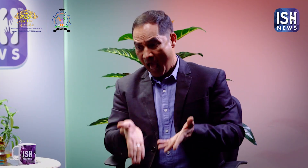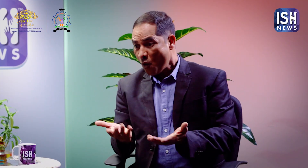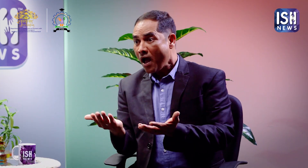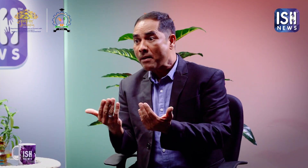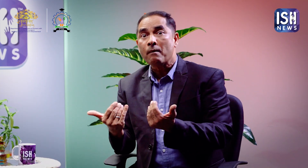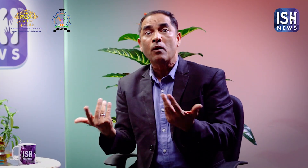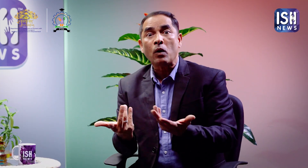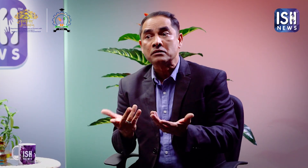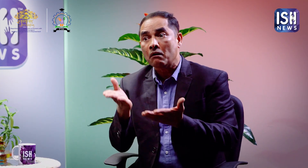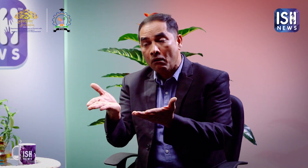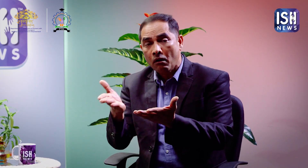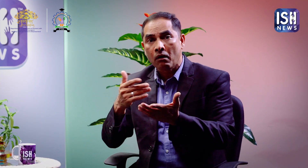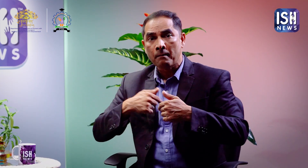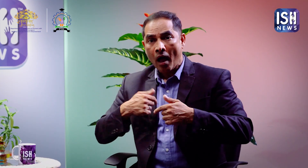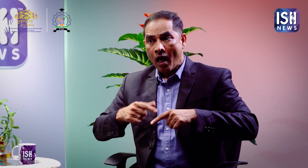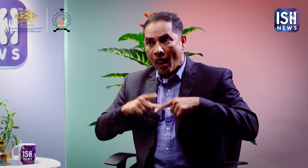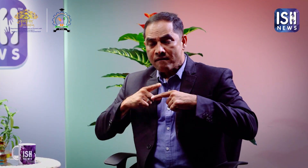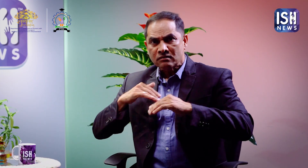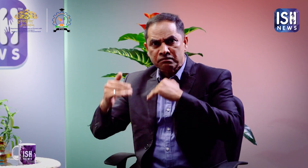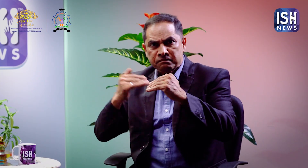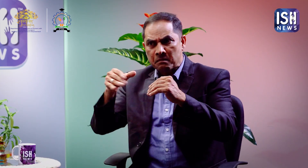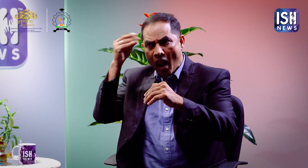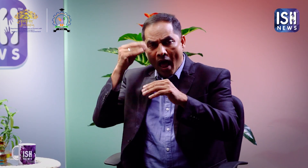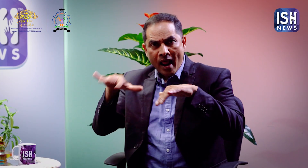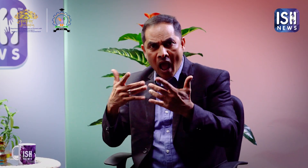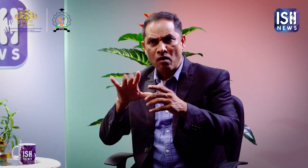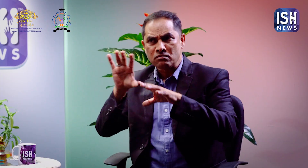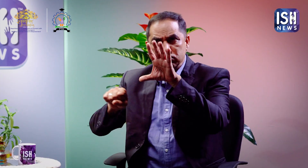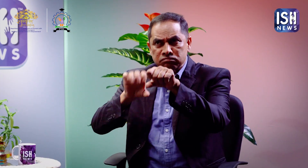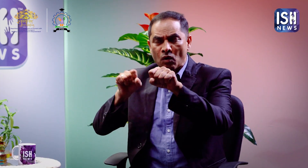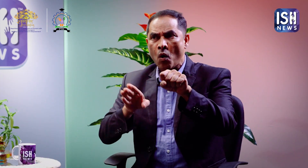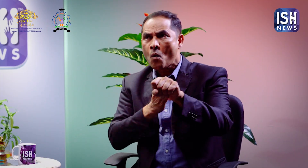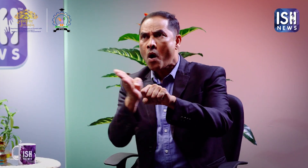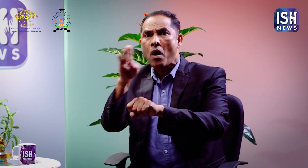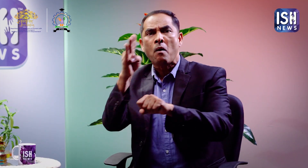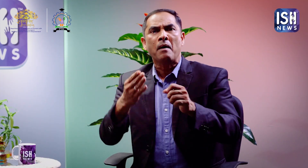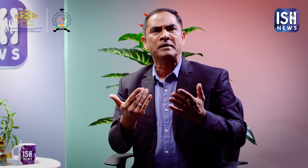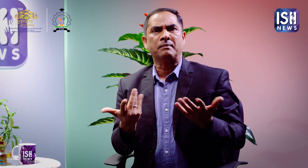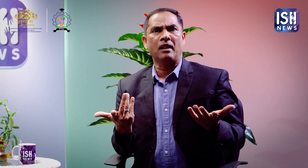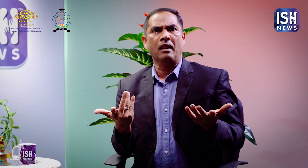Make the best use of the resources available to you today and push yourself to excel in your education.